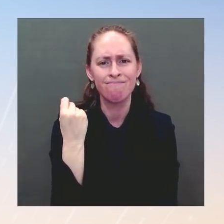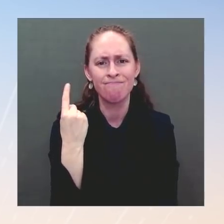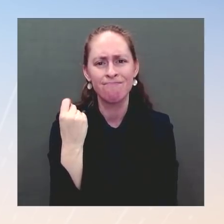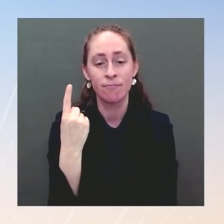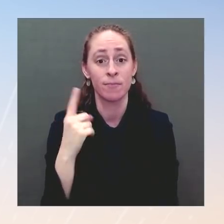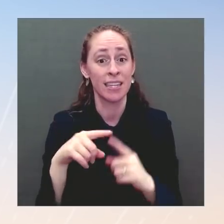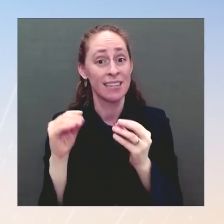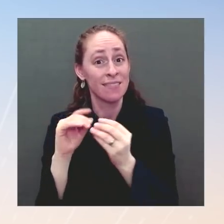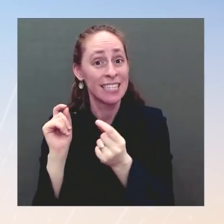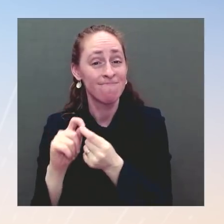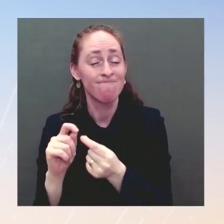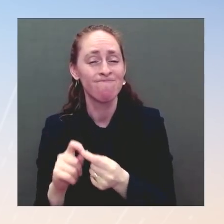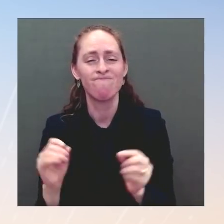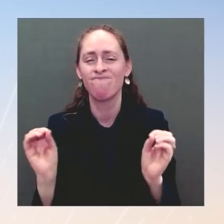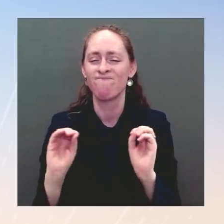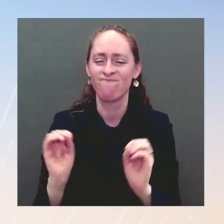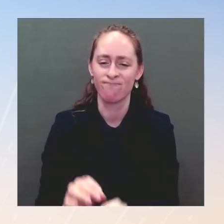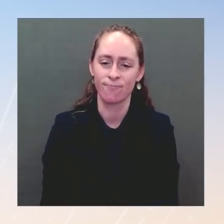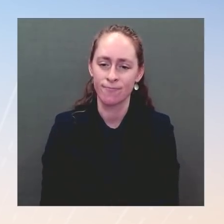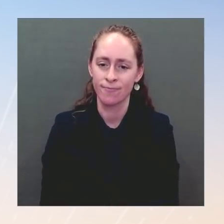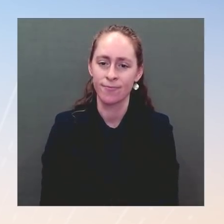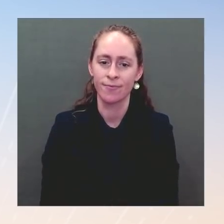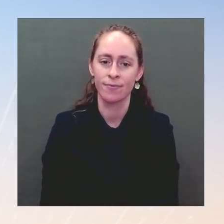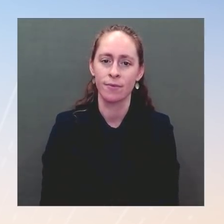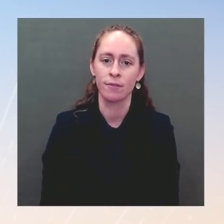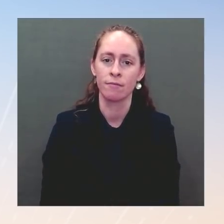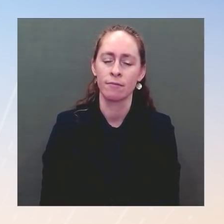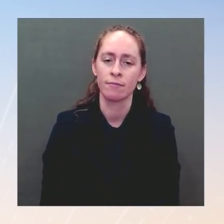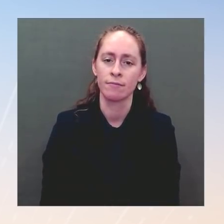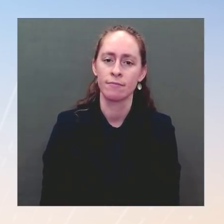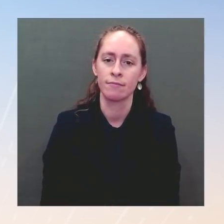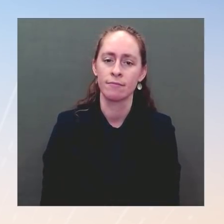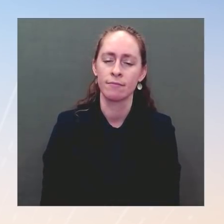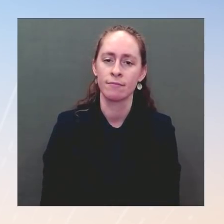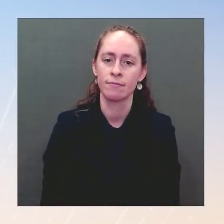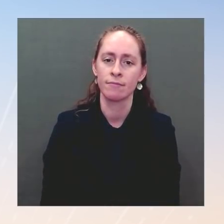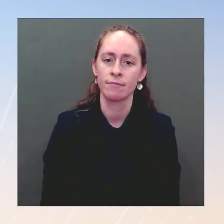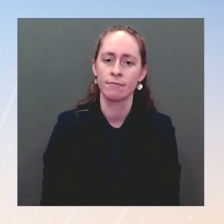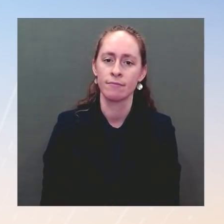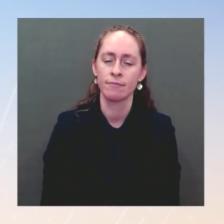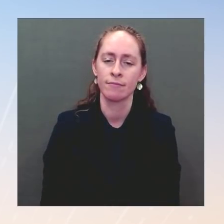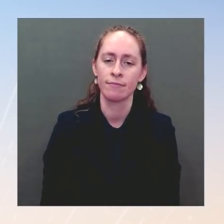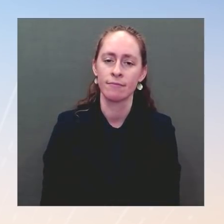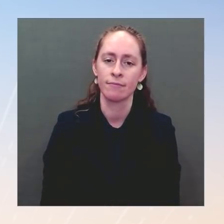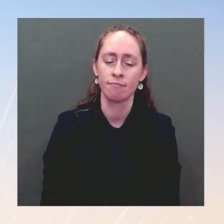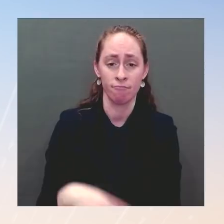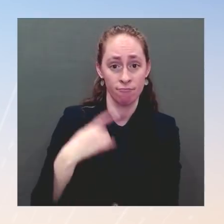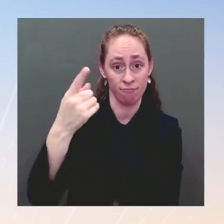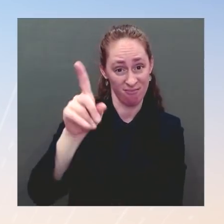Are you, at this point, urging Americans to leave Russia? I know that -- I think, two days ago the embassy in Moscow